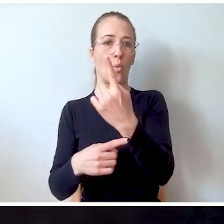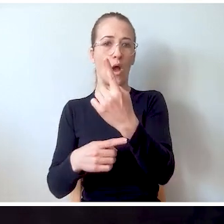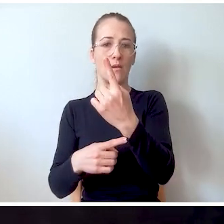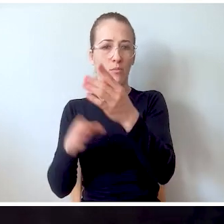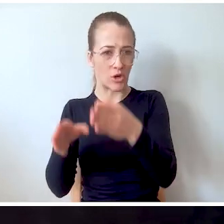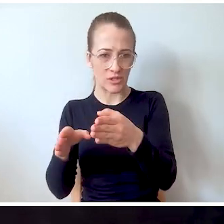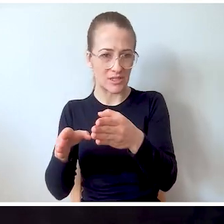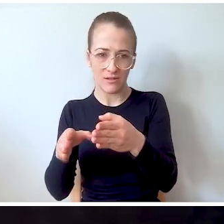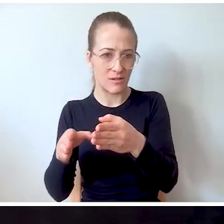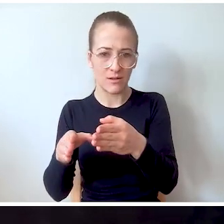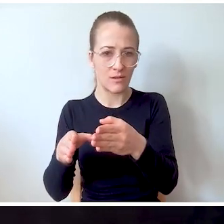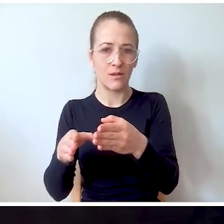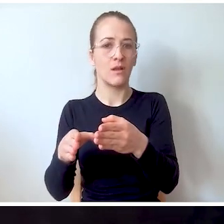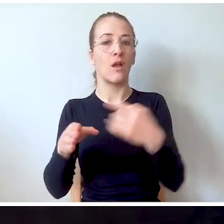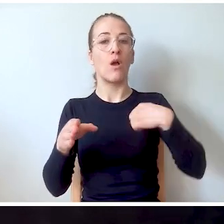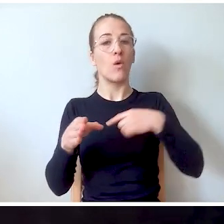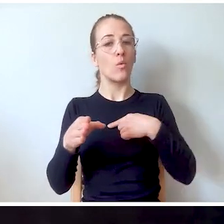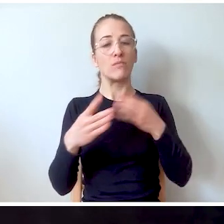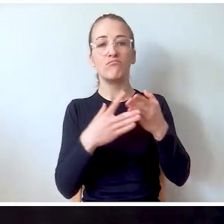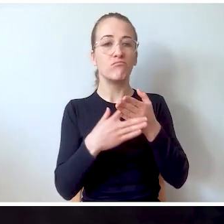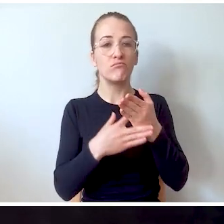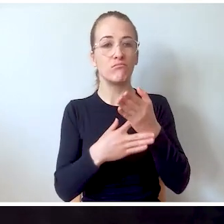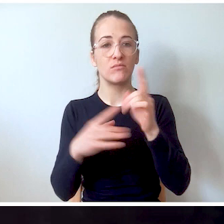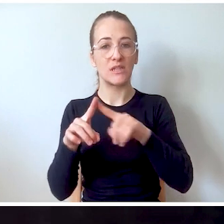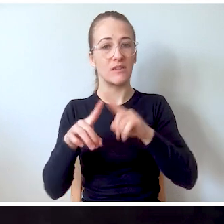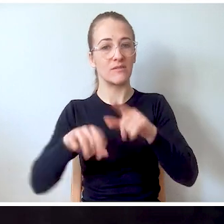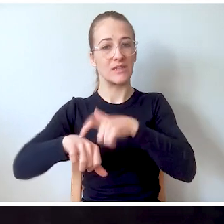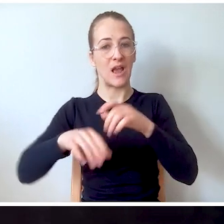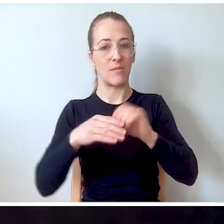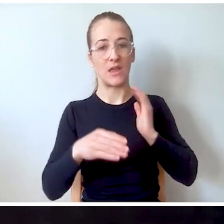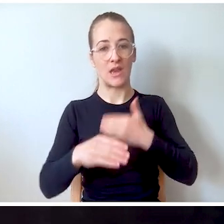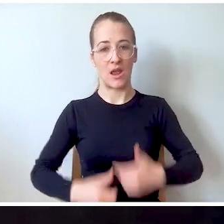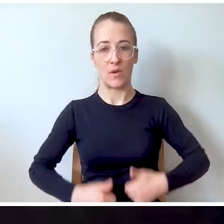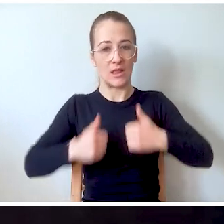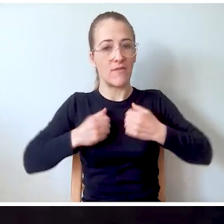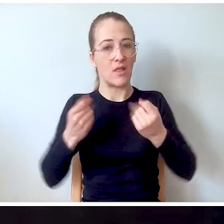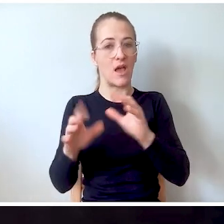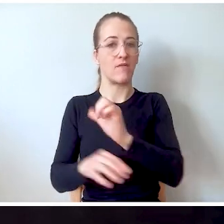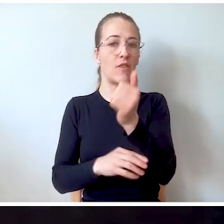That as we all go through periods of time in our life, there are a lot of other people that are impacted